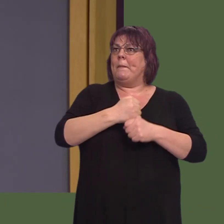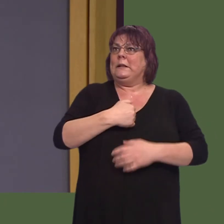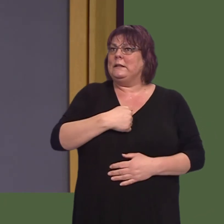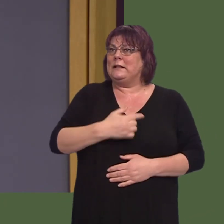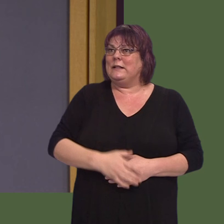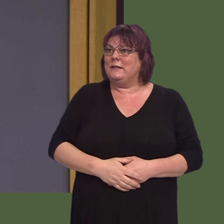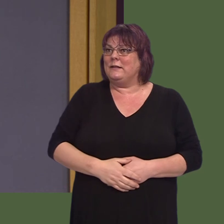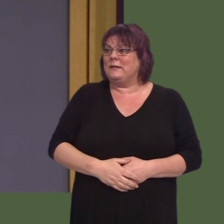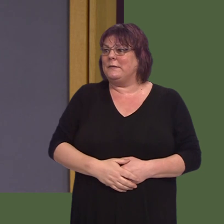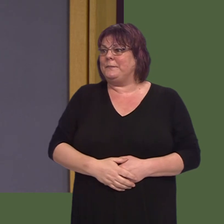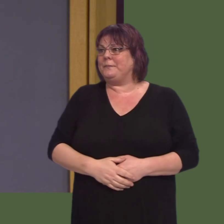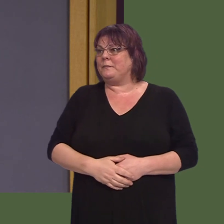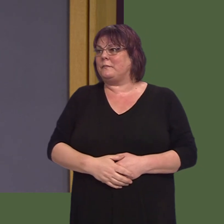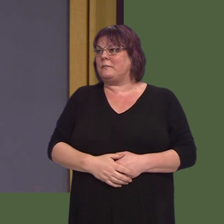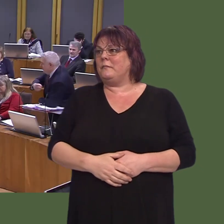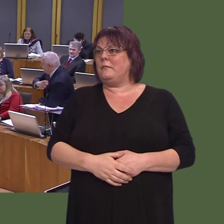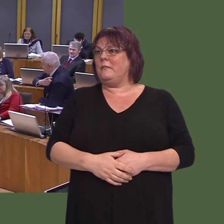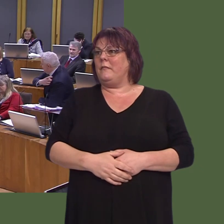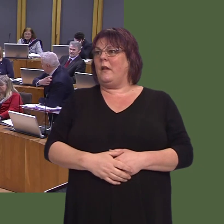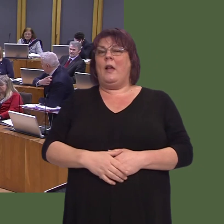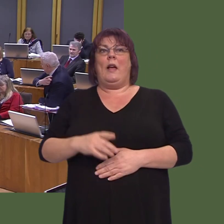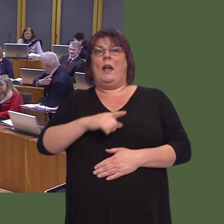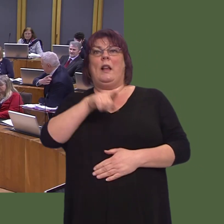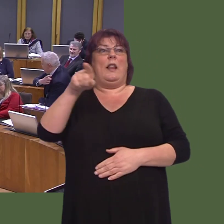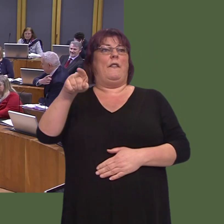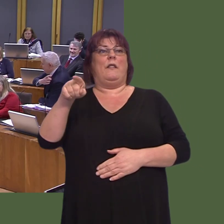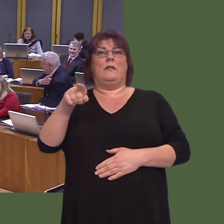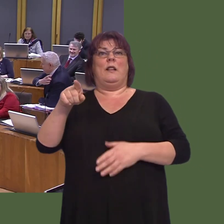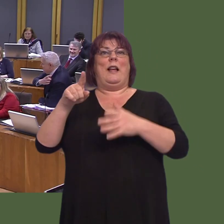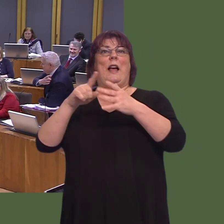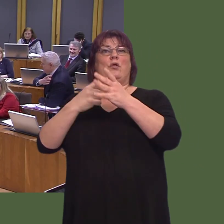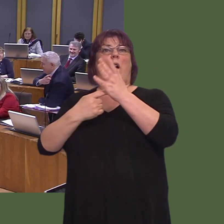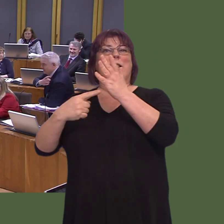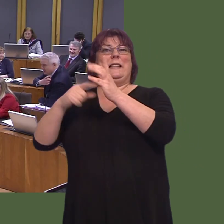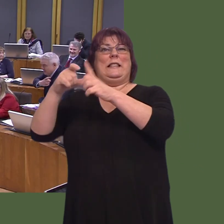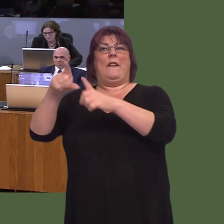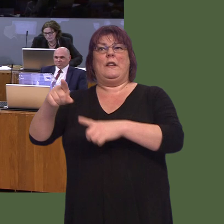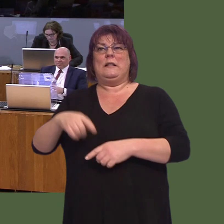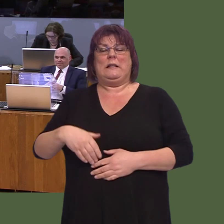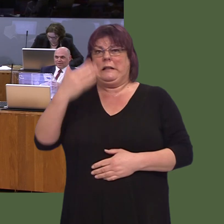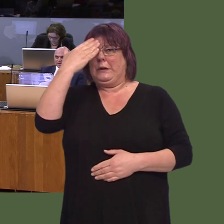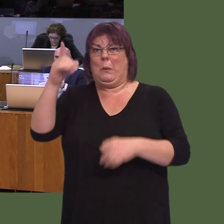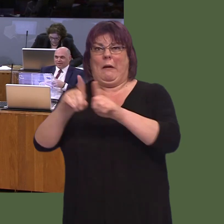Now, there's no point pretendingó[Interruption.] Not even the leader of the opposition knows that, apparently, based on the comment he's just givenóthat we don't have responsibility over the buses yet.